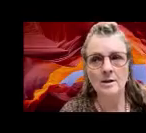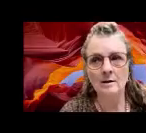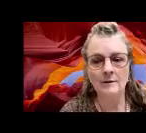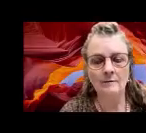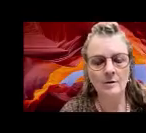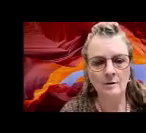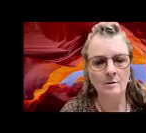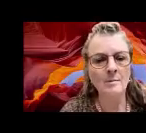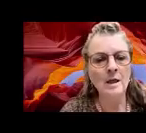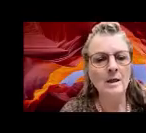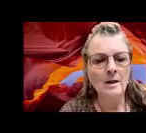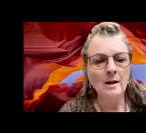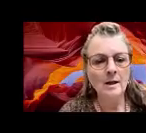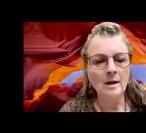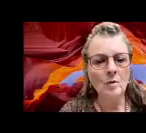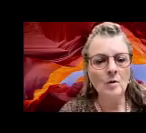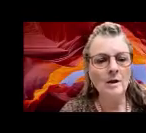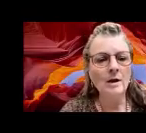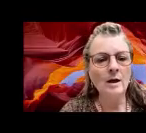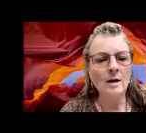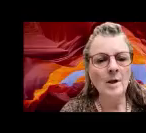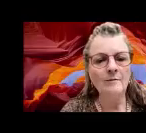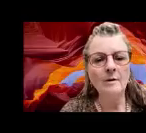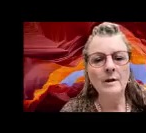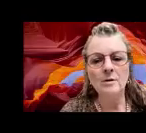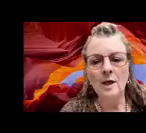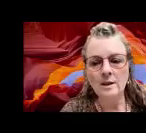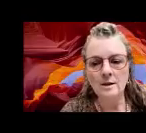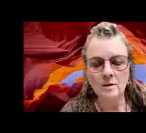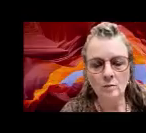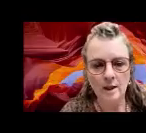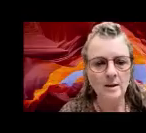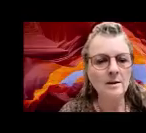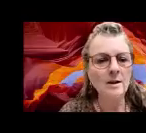not a favorite term anymore, not following directions. Well,